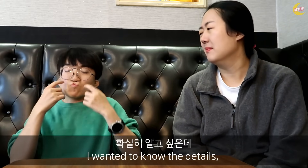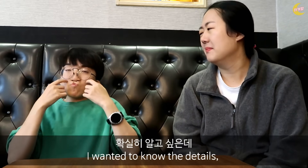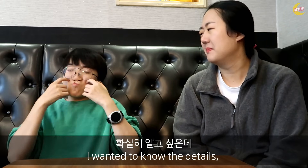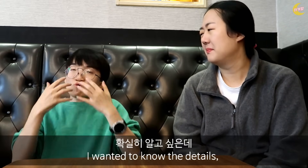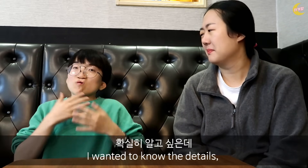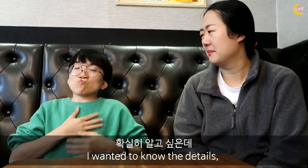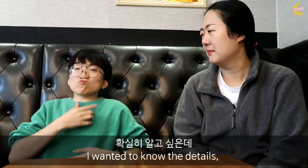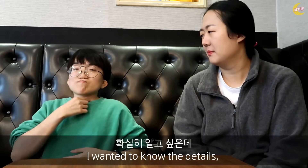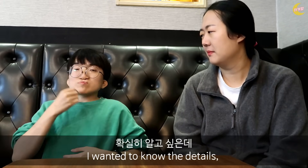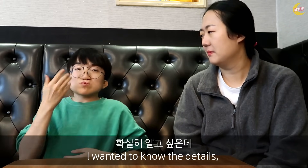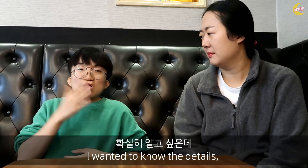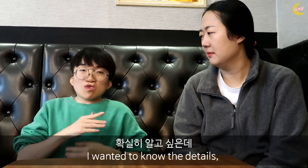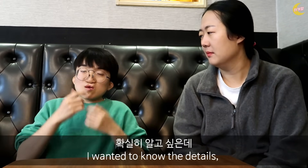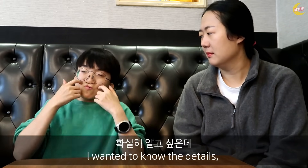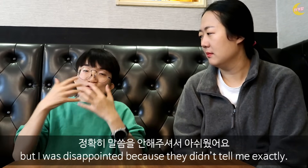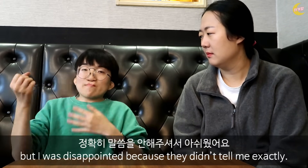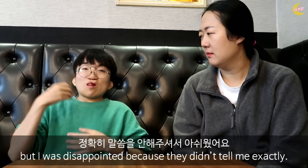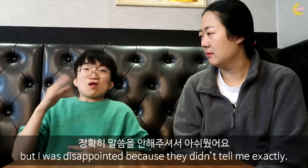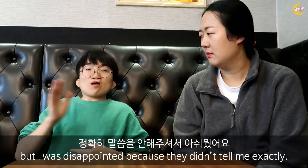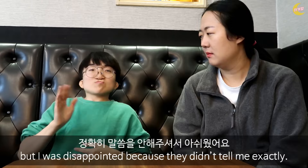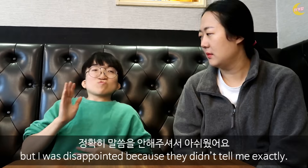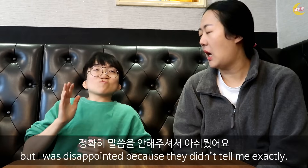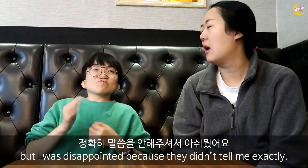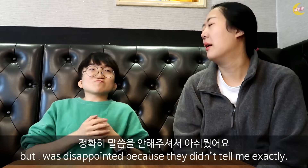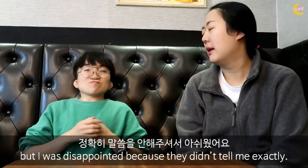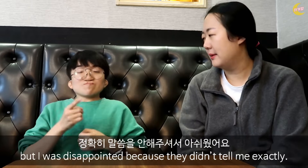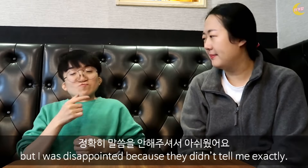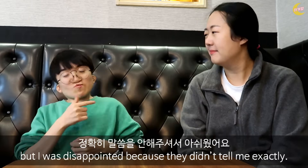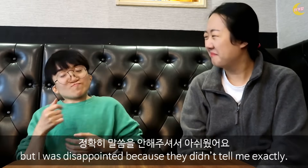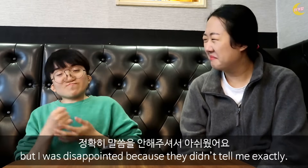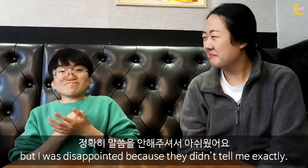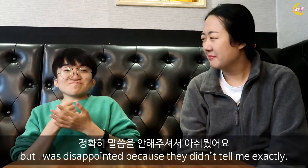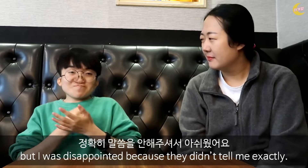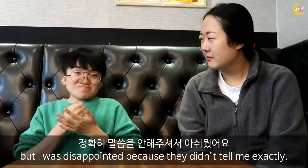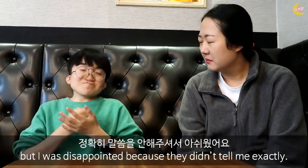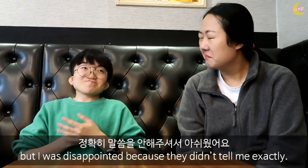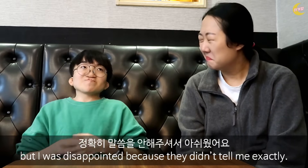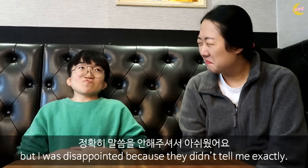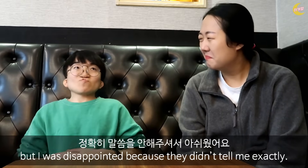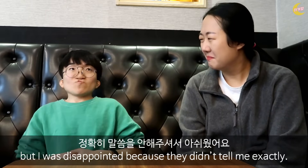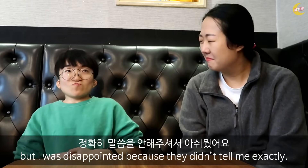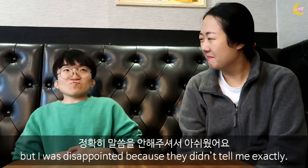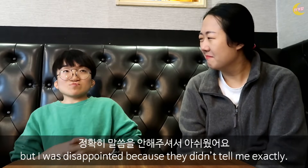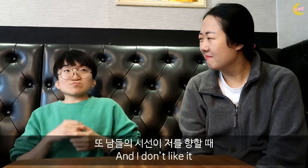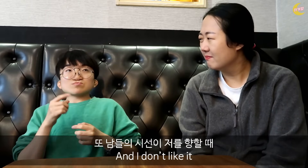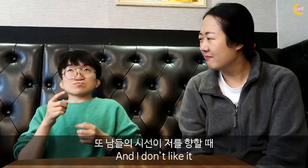I wanted to know the details, but I was disappointed because they didn’t tell me exactly.